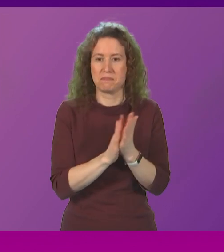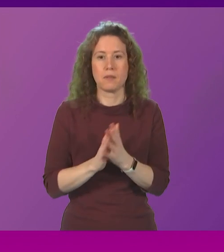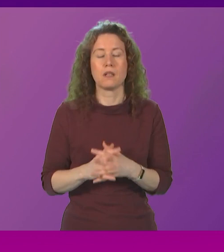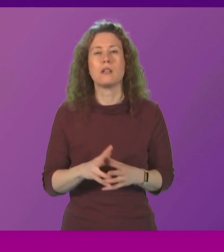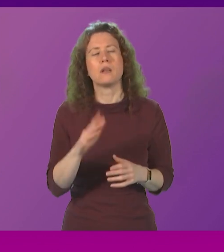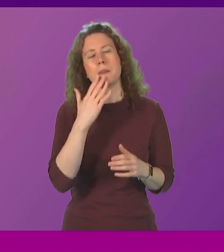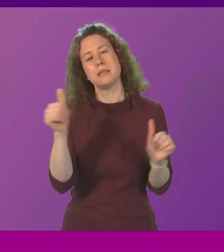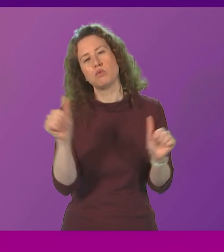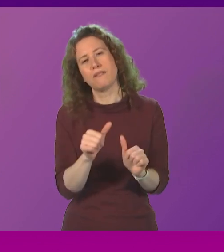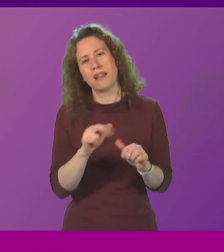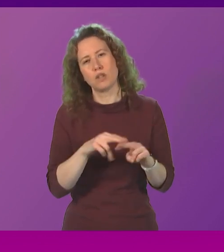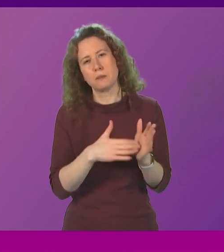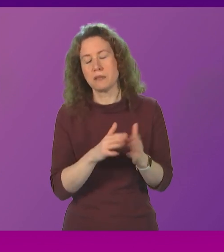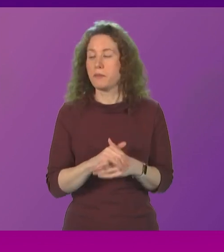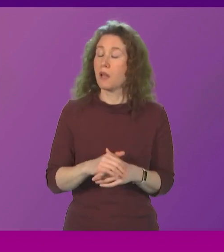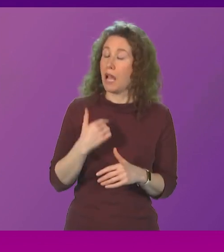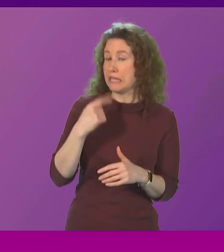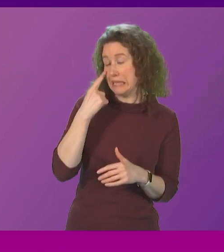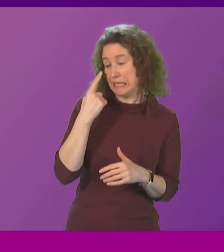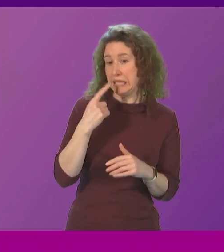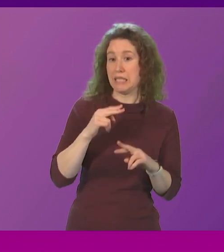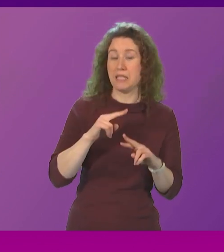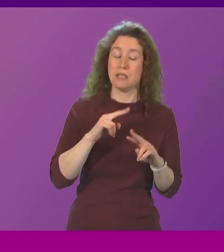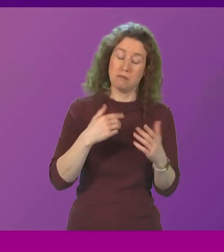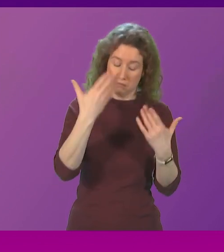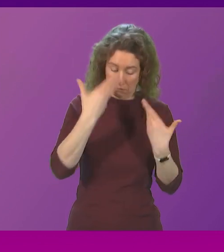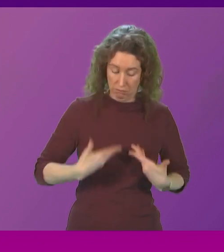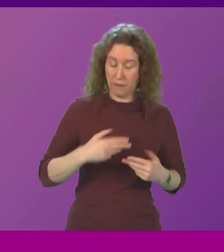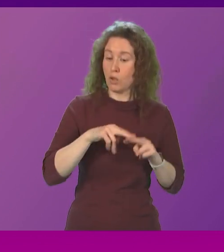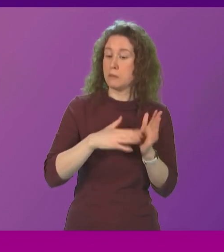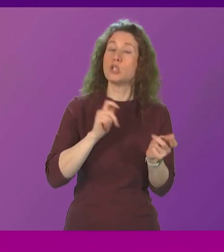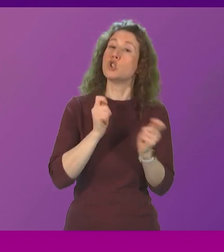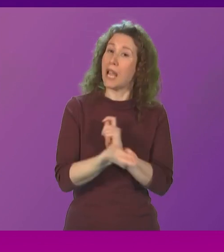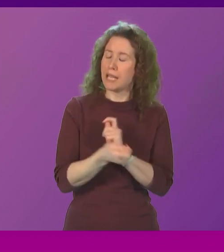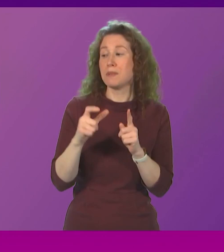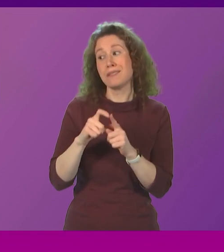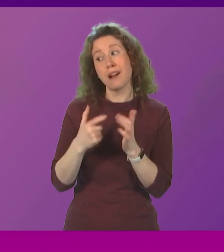I see that the First Minister may well have changed but Douglas Ross goes on the same